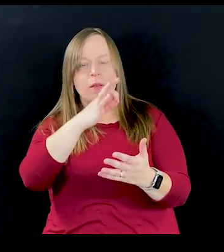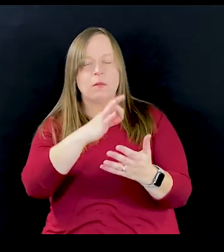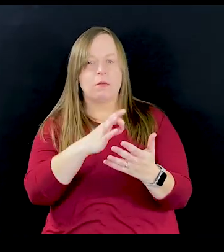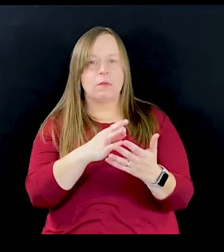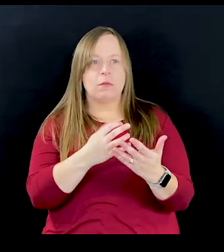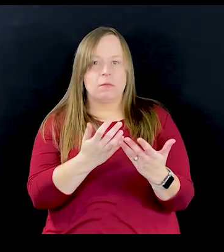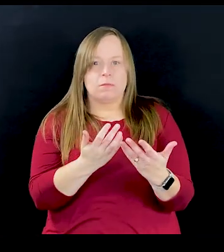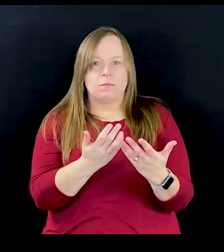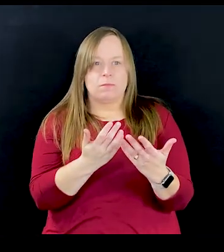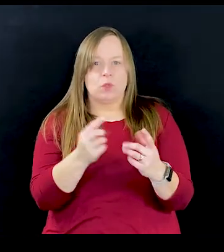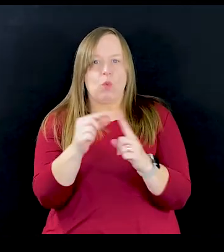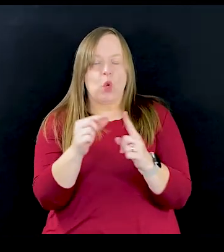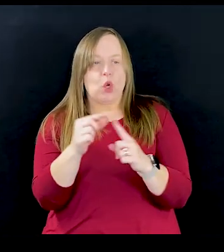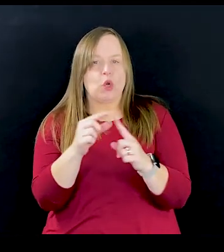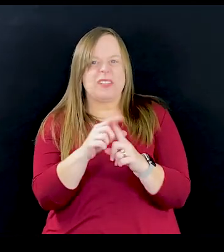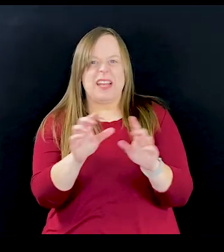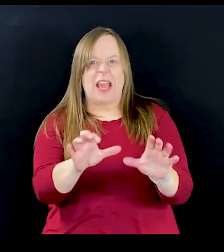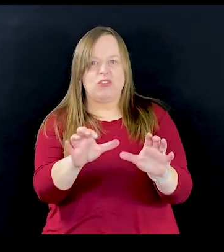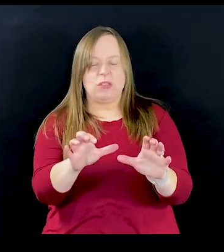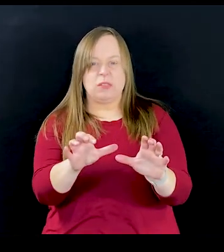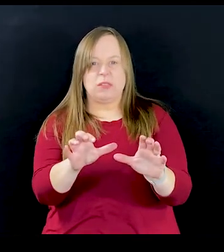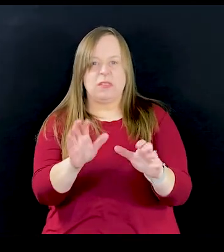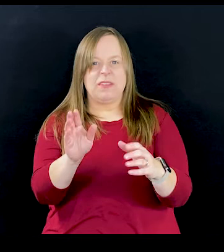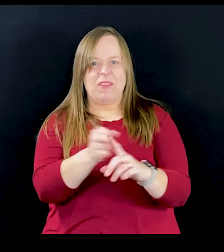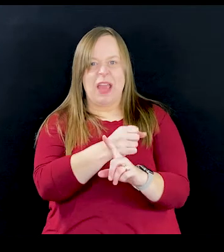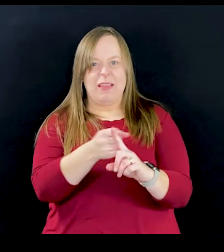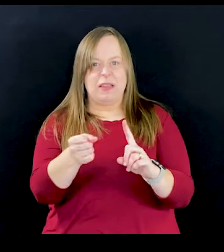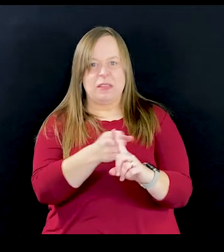or bigoted words and actions and violence.